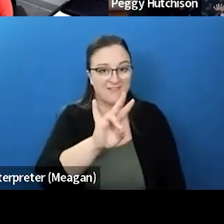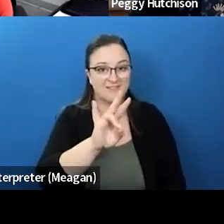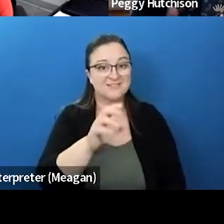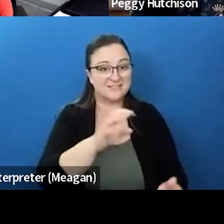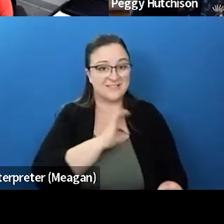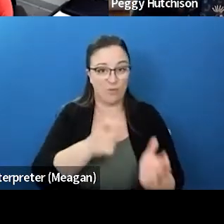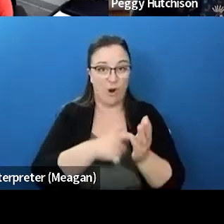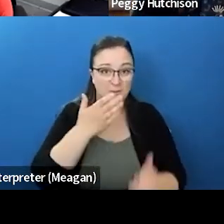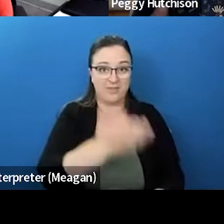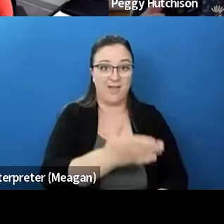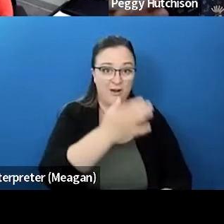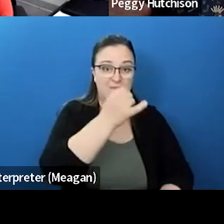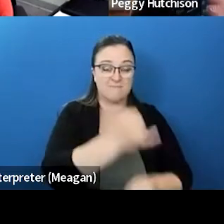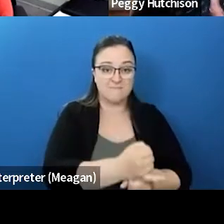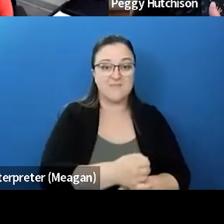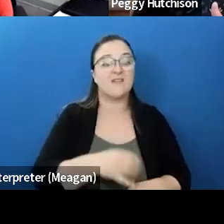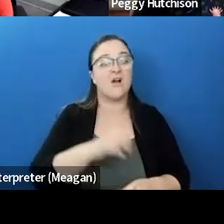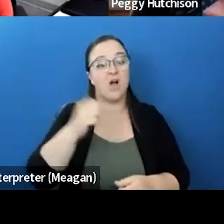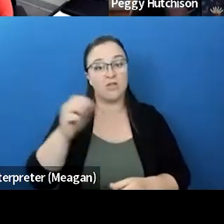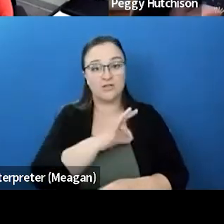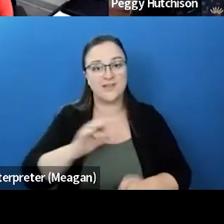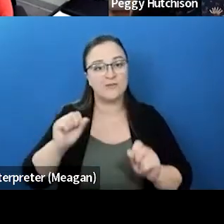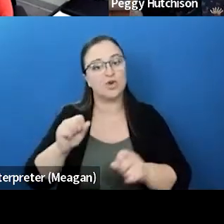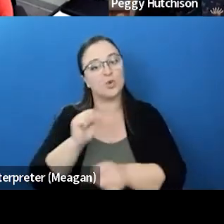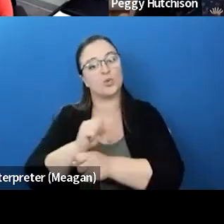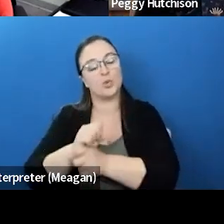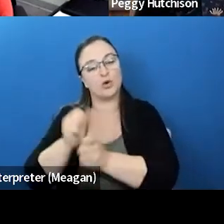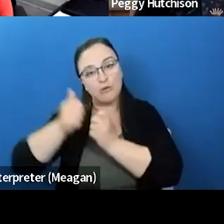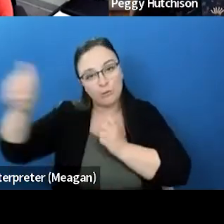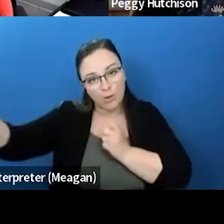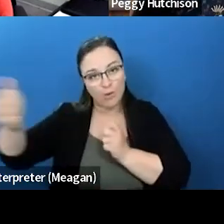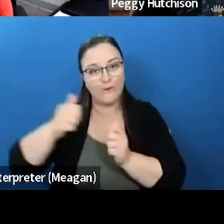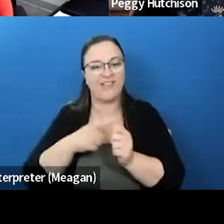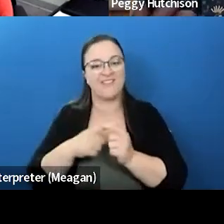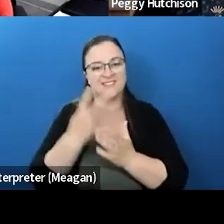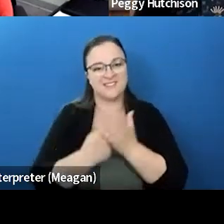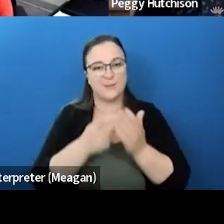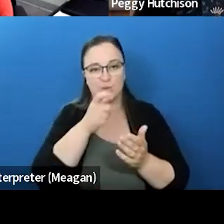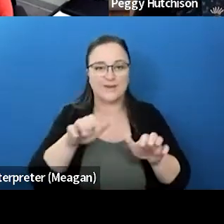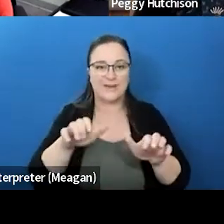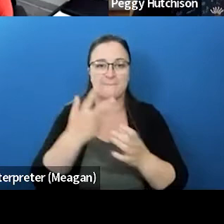We had other staff that could work remotely, and then some that worked privately. And then how do we do the training